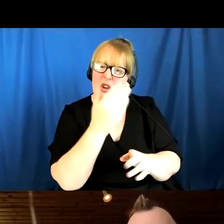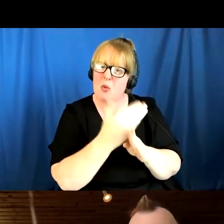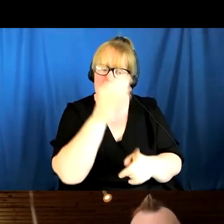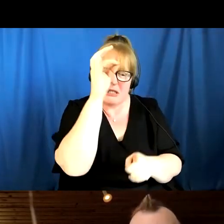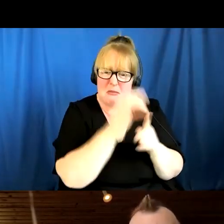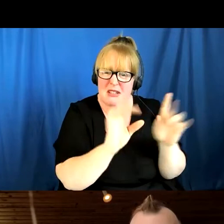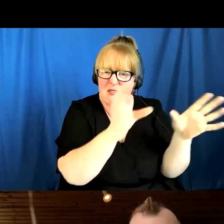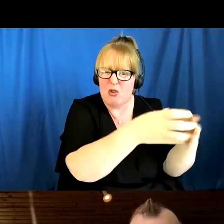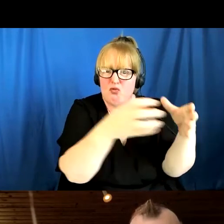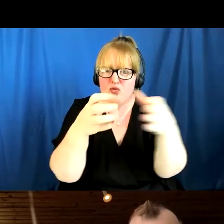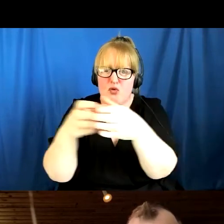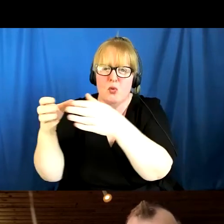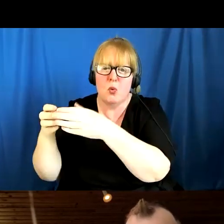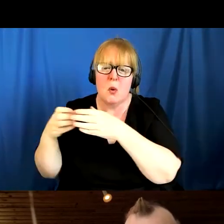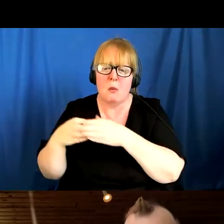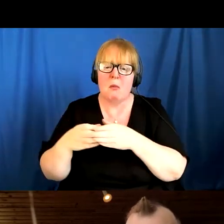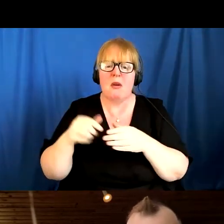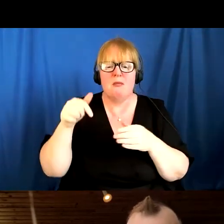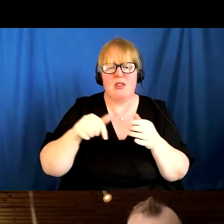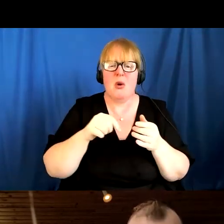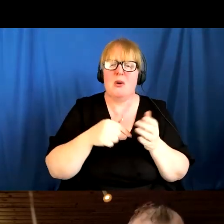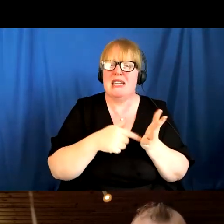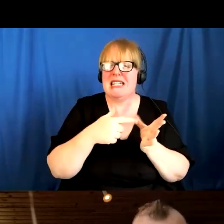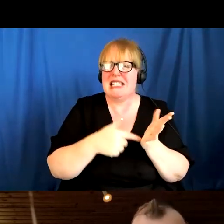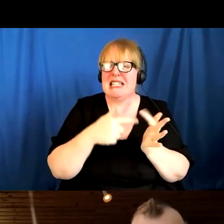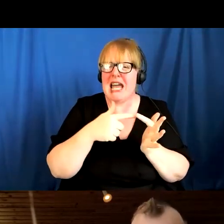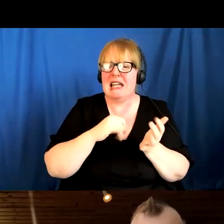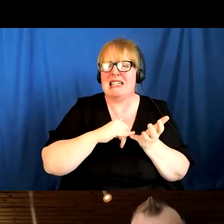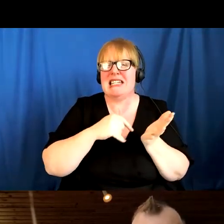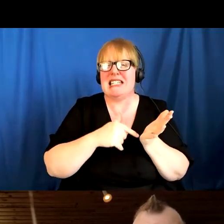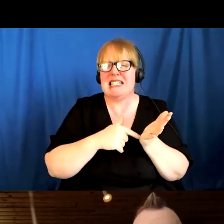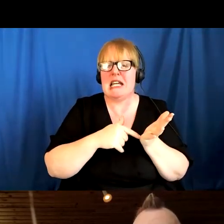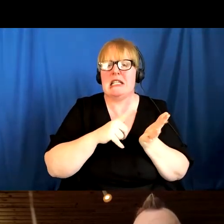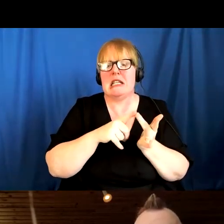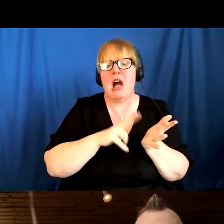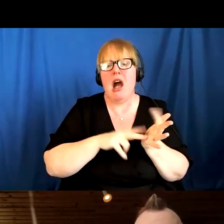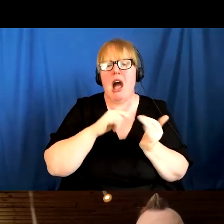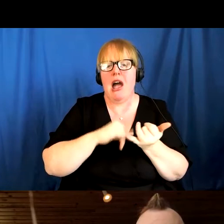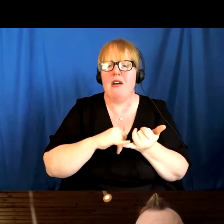And in this case, I was invited by Tate St. Ives, to work specifically with the community